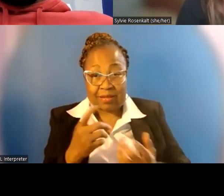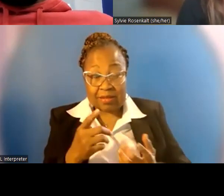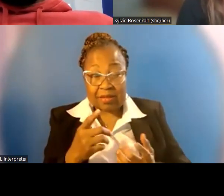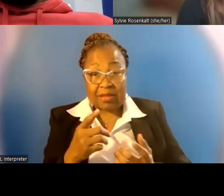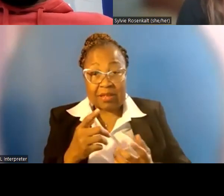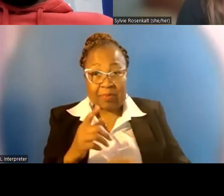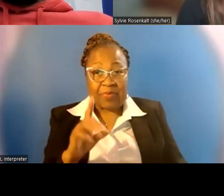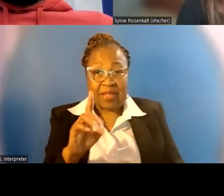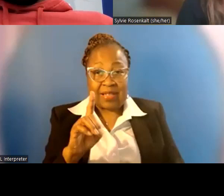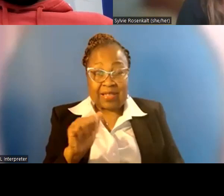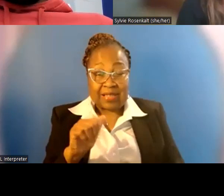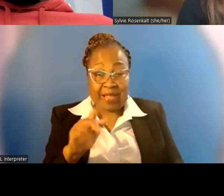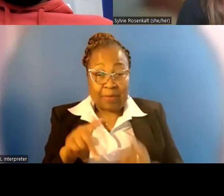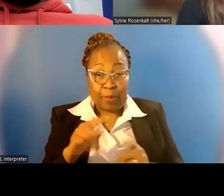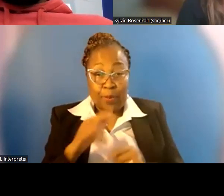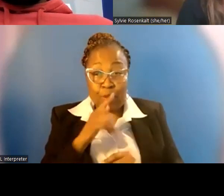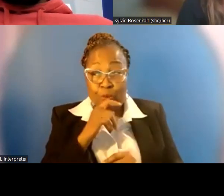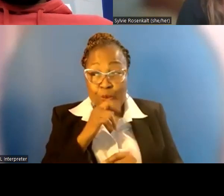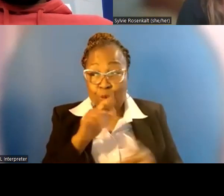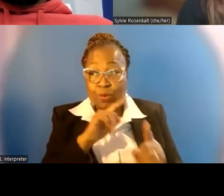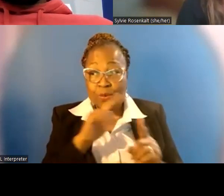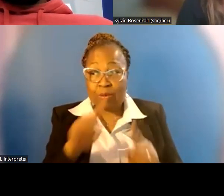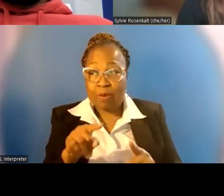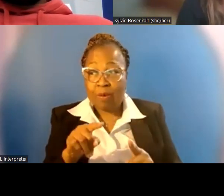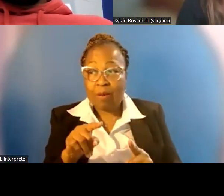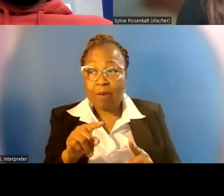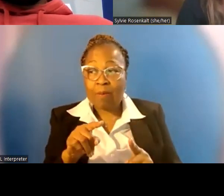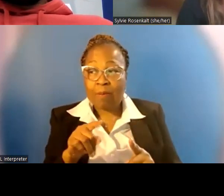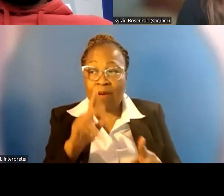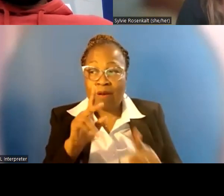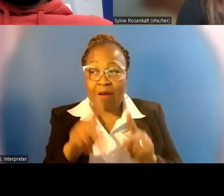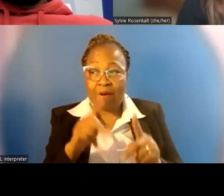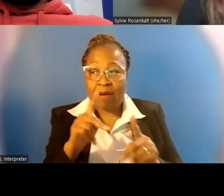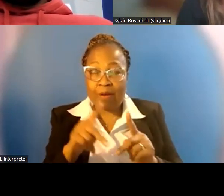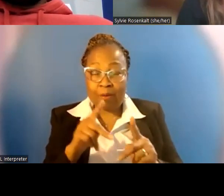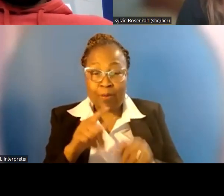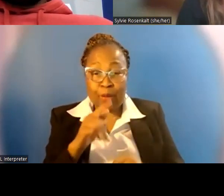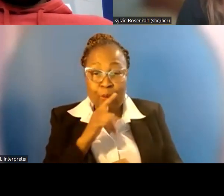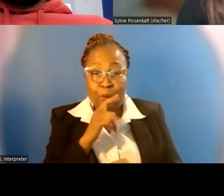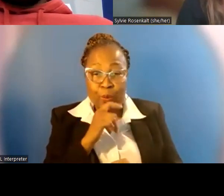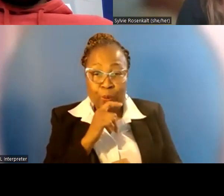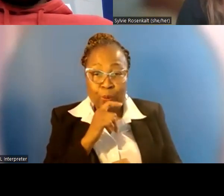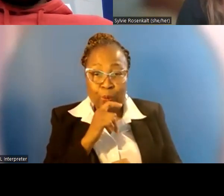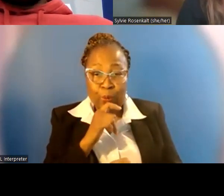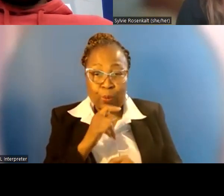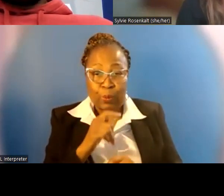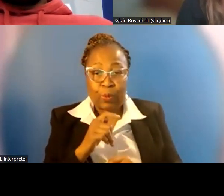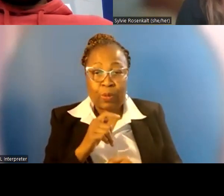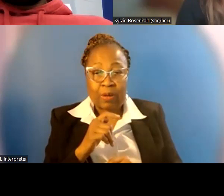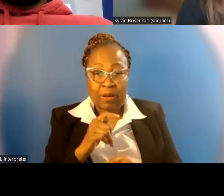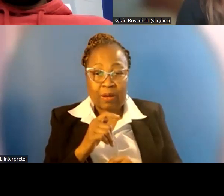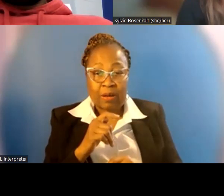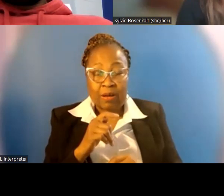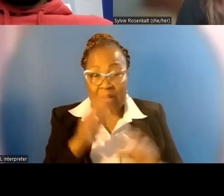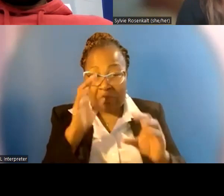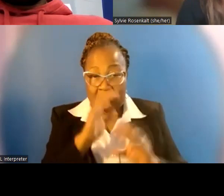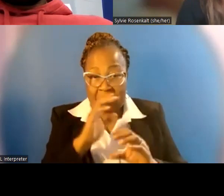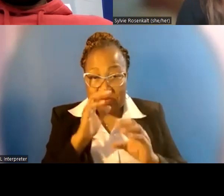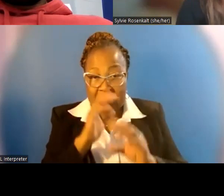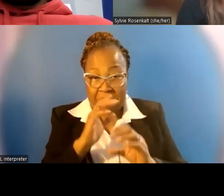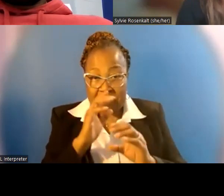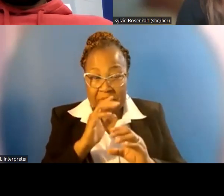that usually come to us are people who are seeking diagnoses